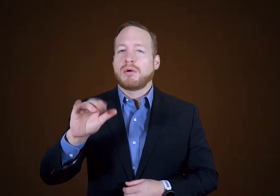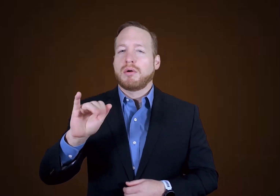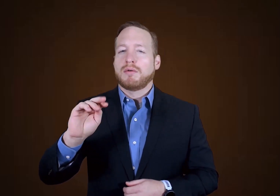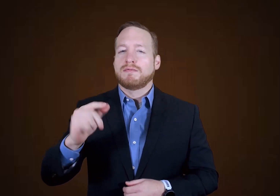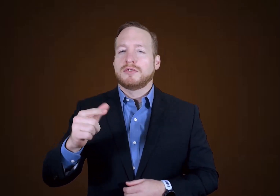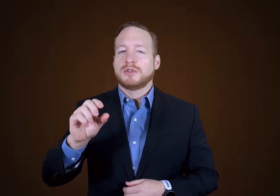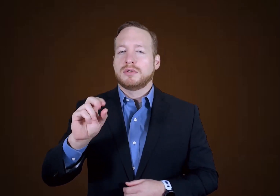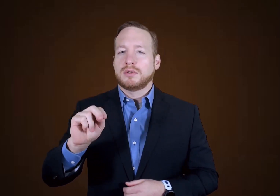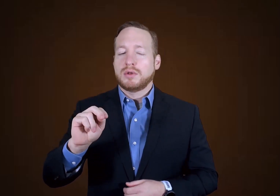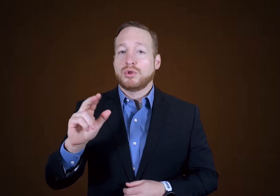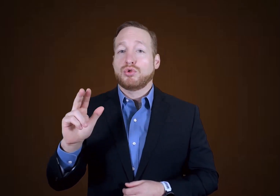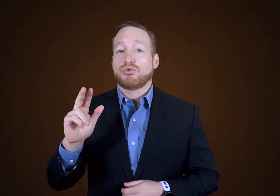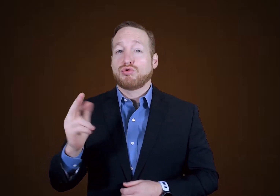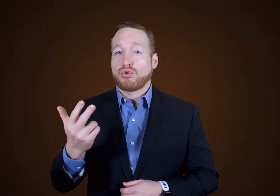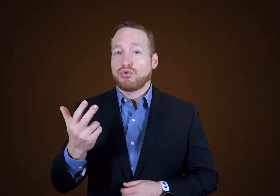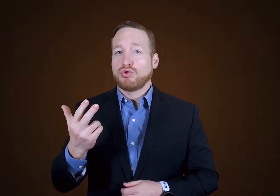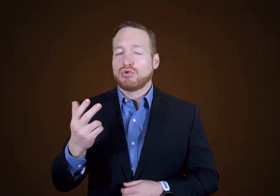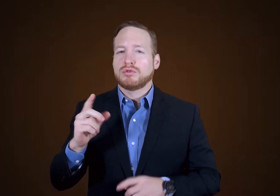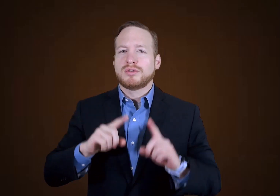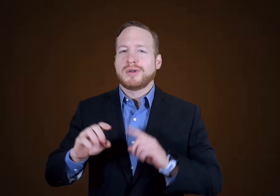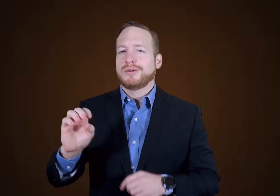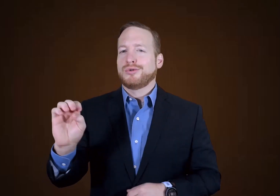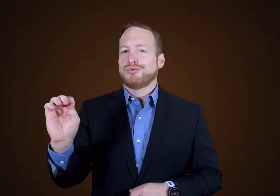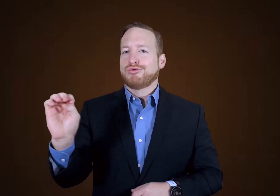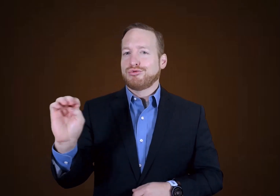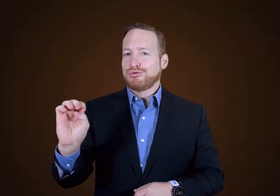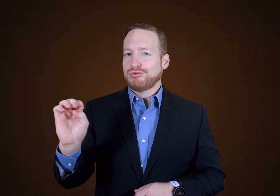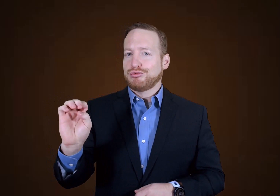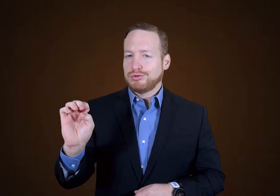Earnest Covington III is the Executive